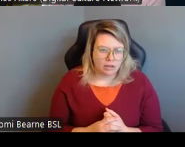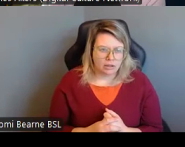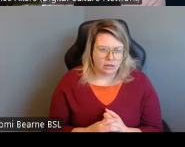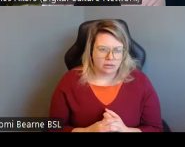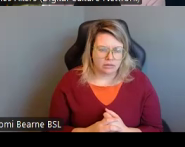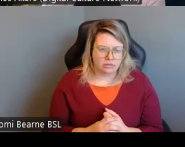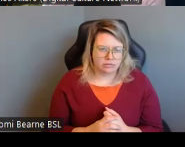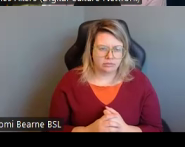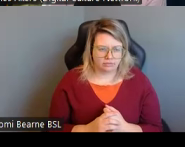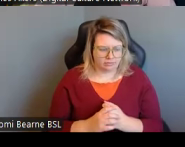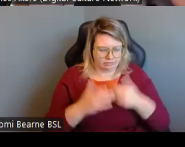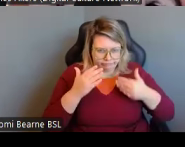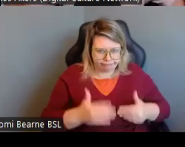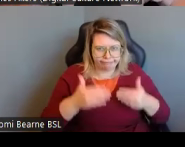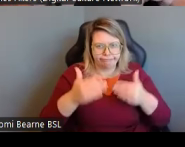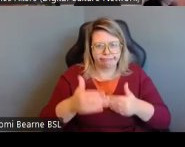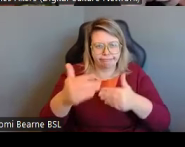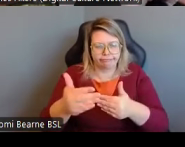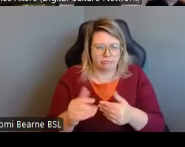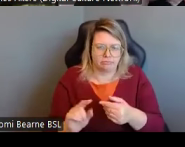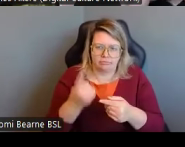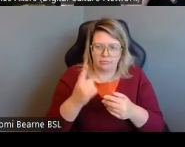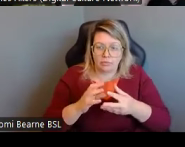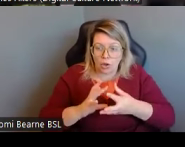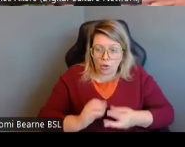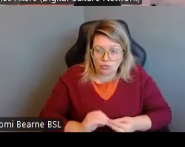the first step of the funnel, so it's thinking about the journey you want people to go on with you,